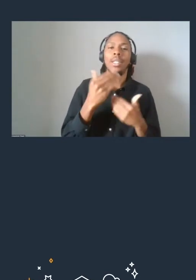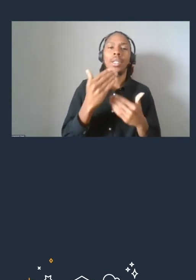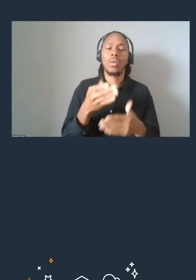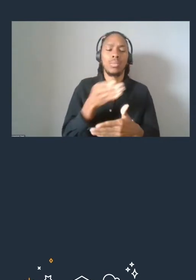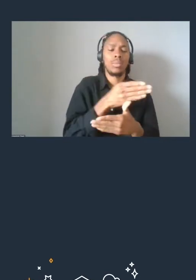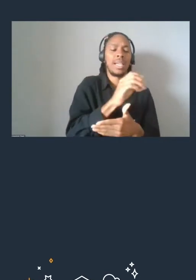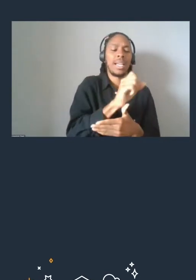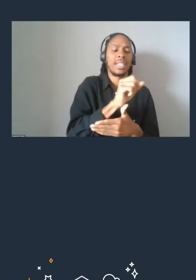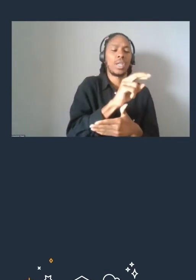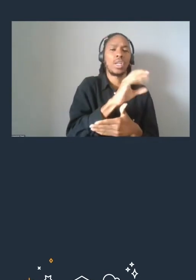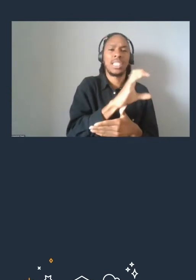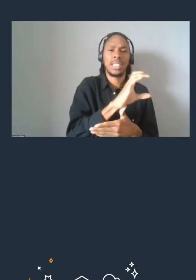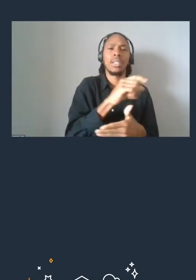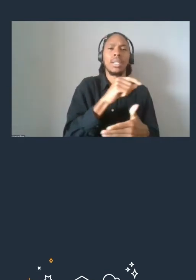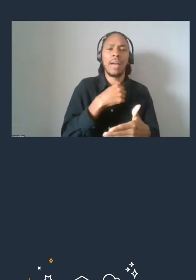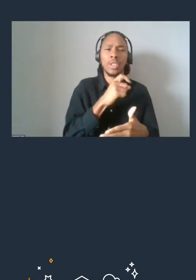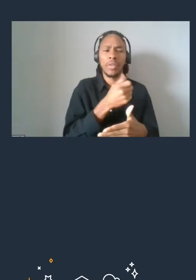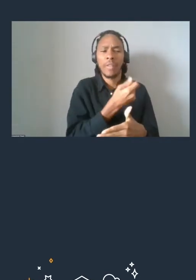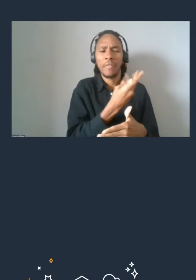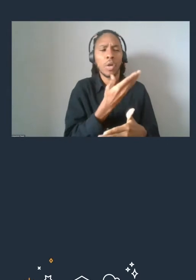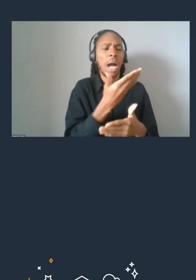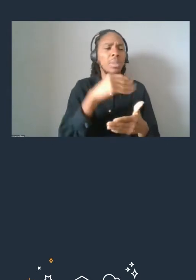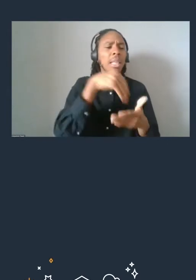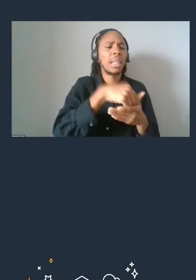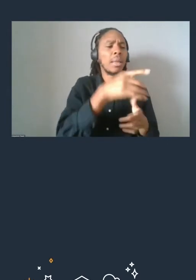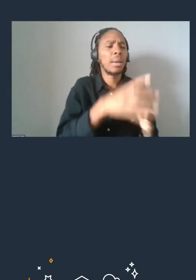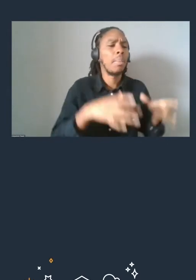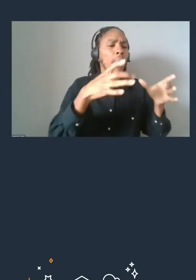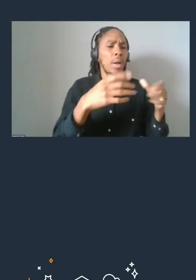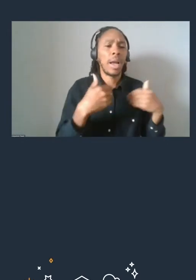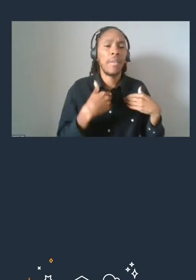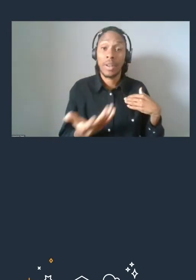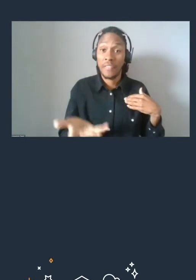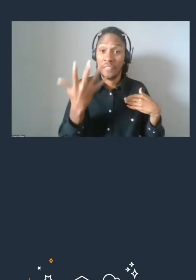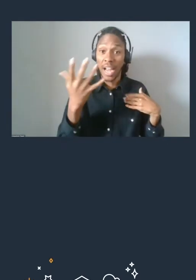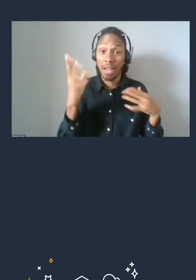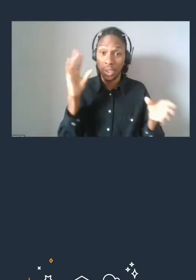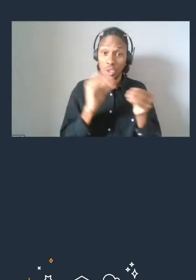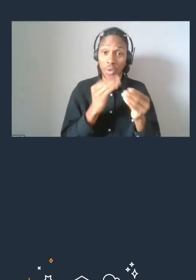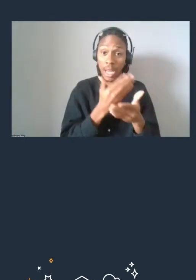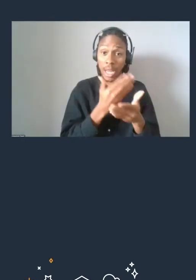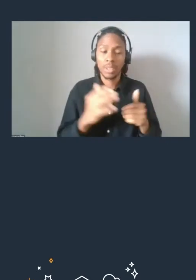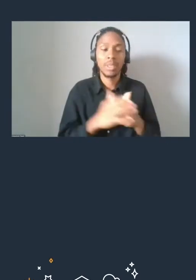There should be a couple of objects here so we do have five objects already. Let's go to destination bucket.